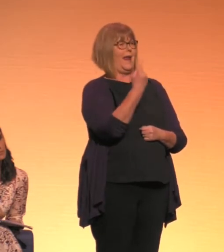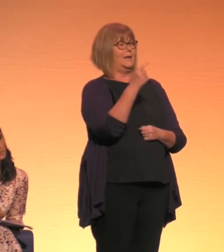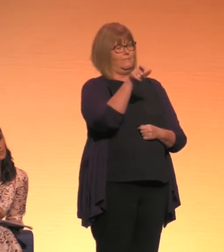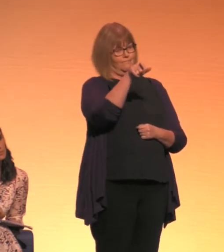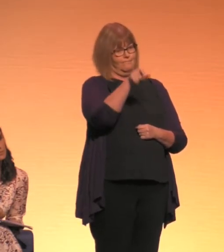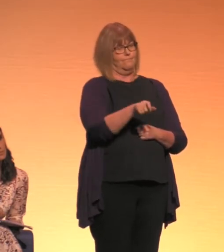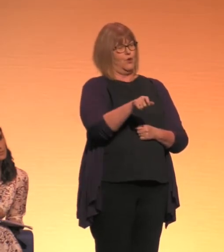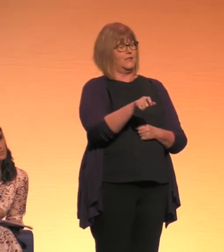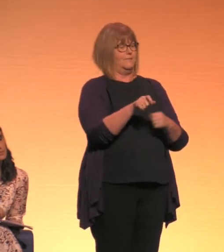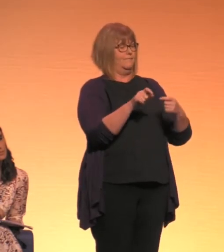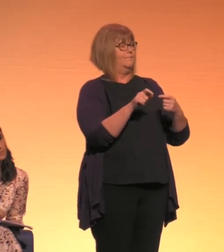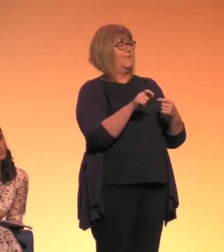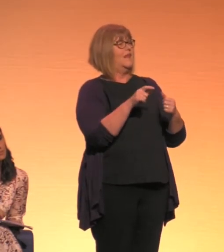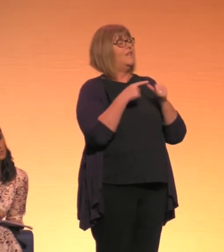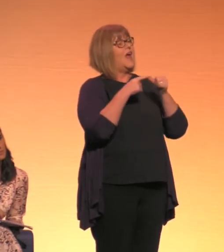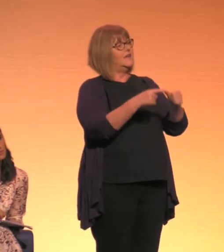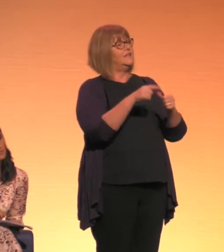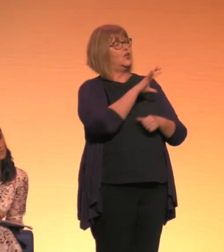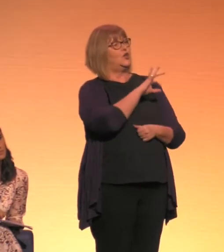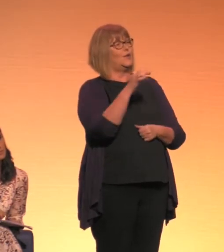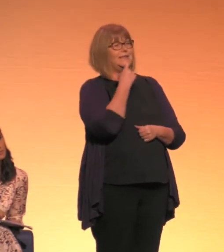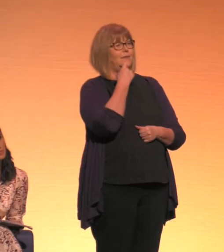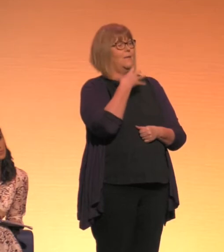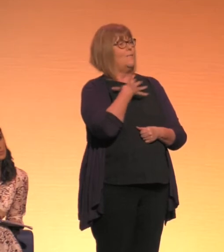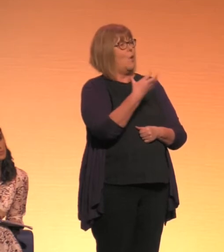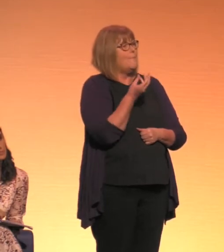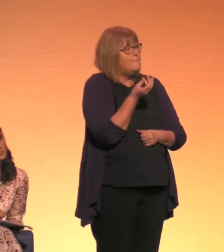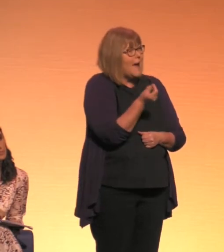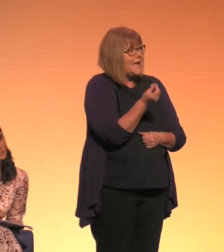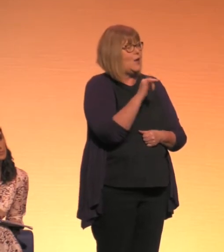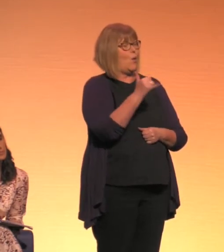The answer is not simply more money, or more coordination,